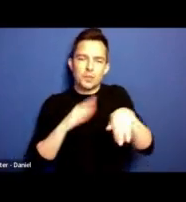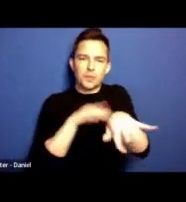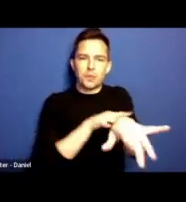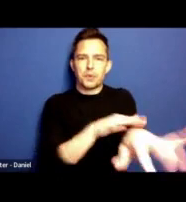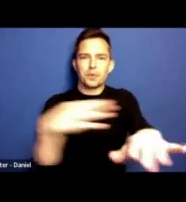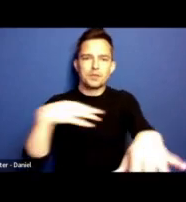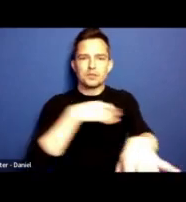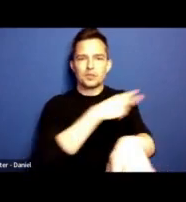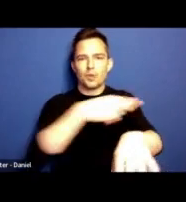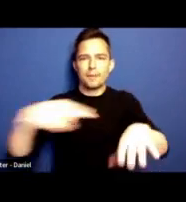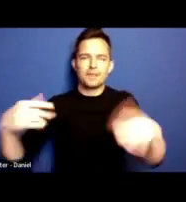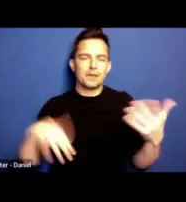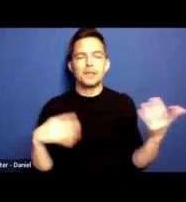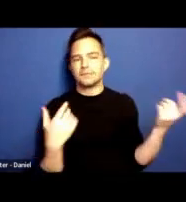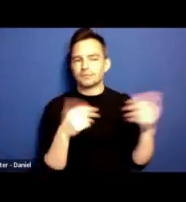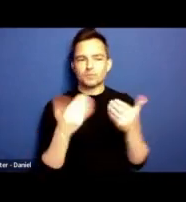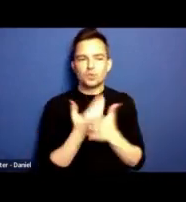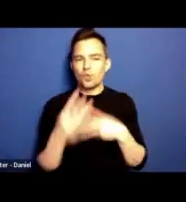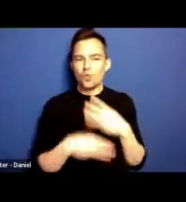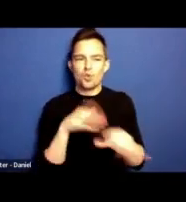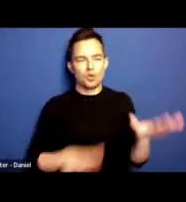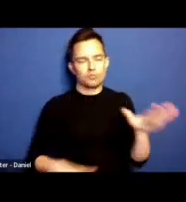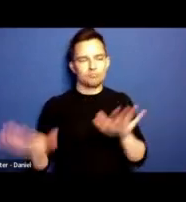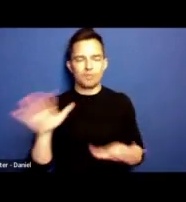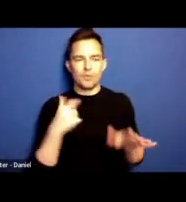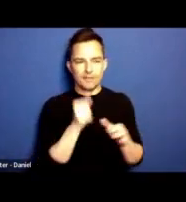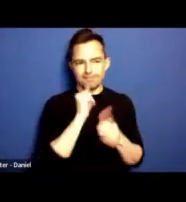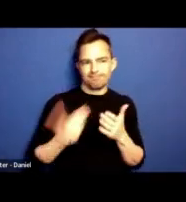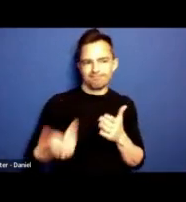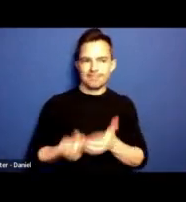is. It is a whole new new world that we have to live in. And our